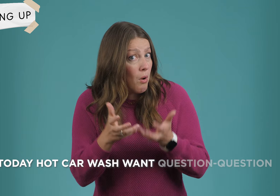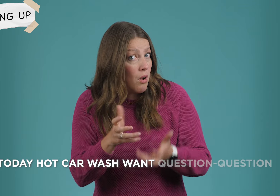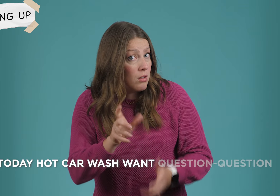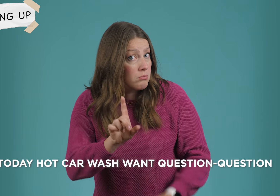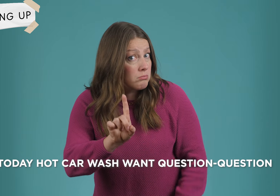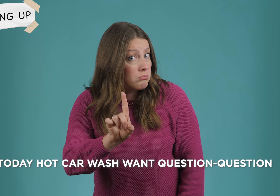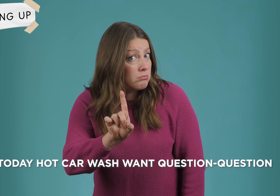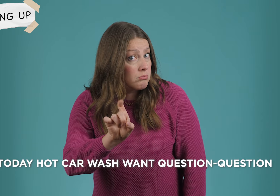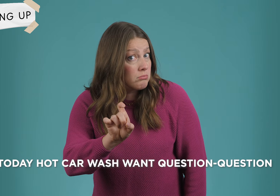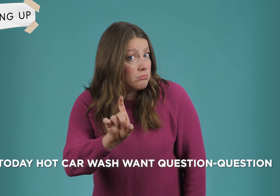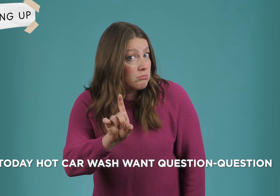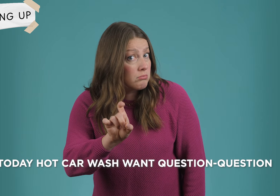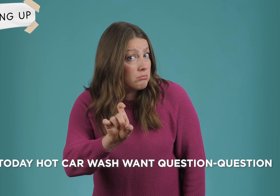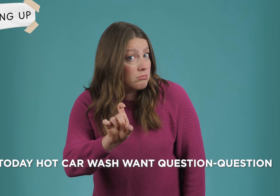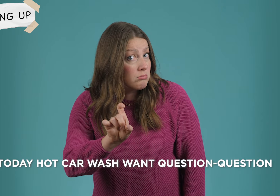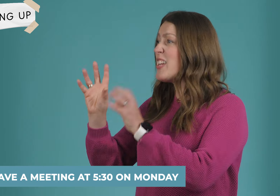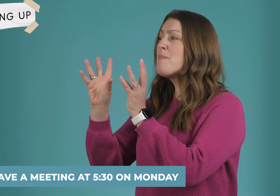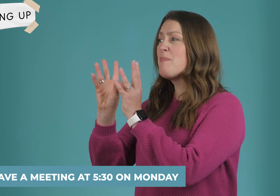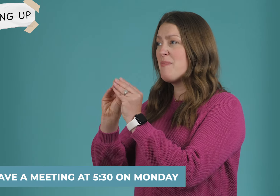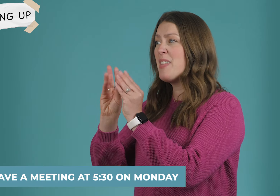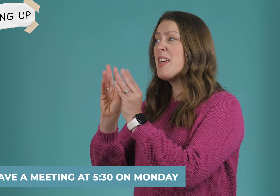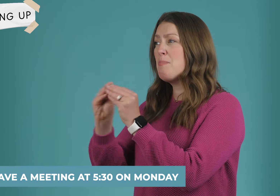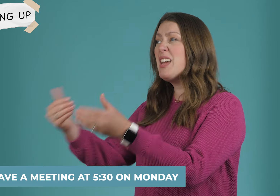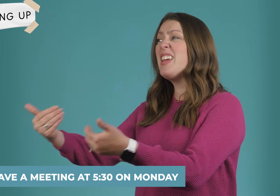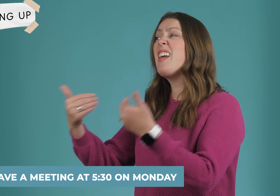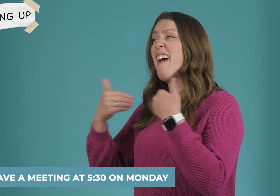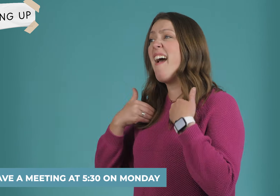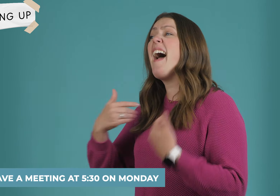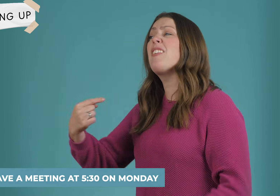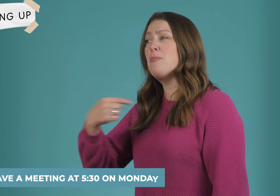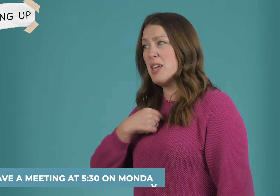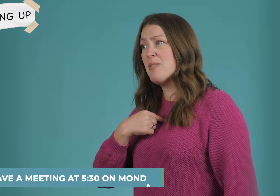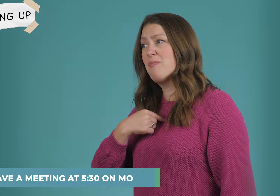into sentences that you can start using an ASL conversations today.